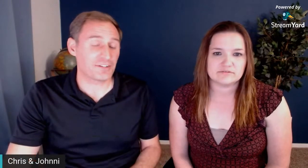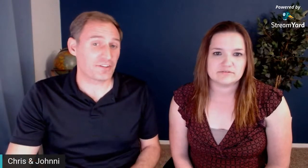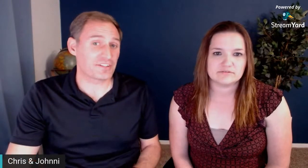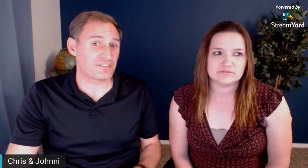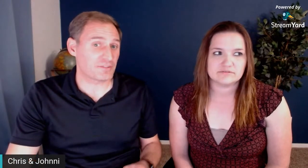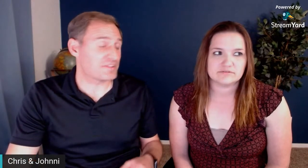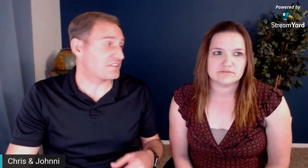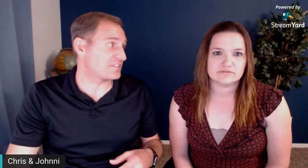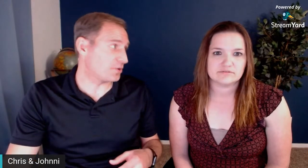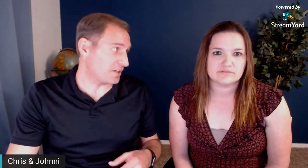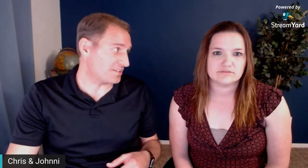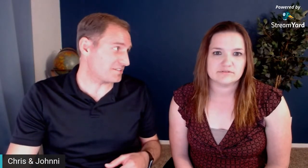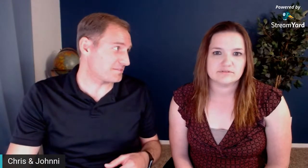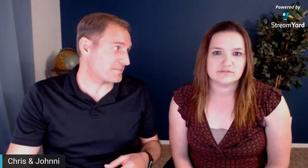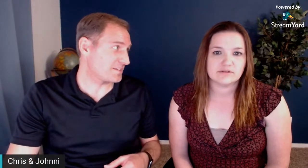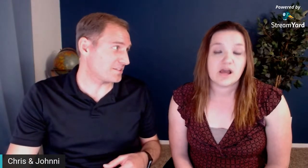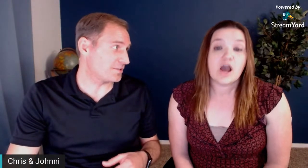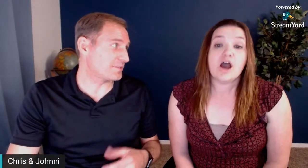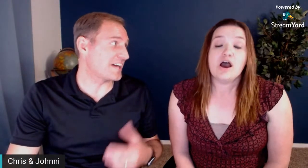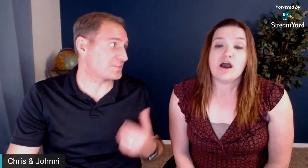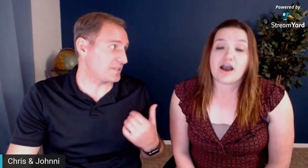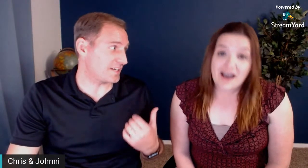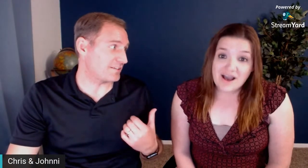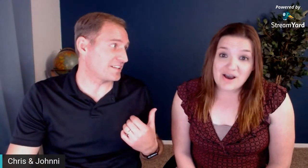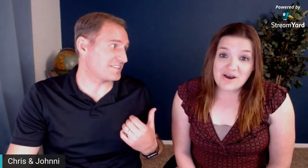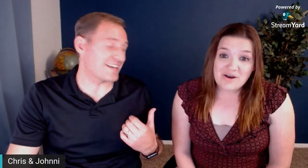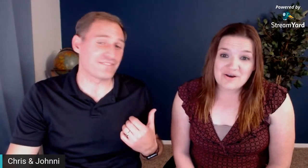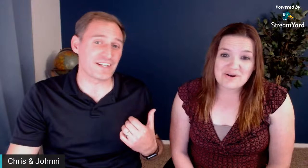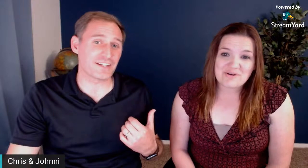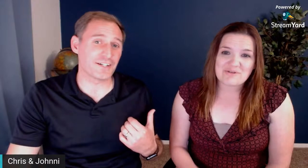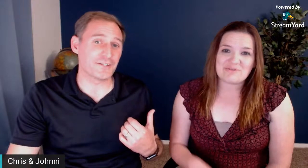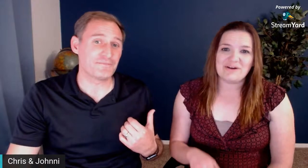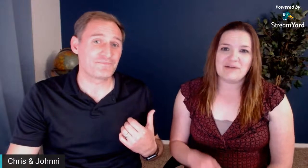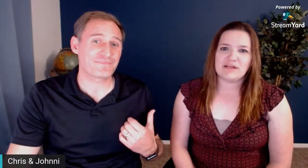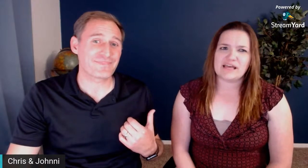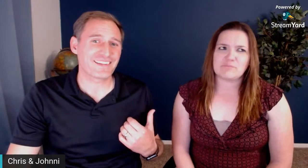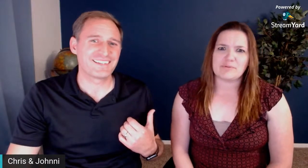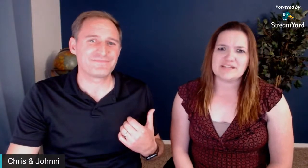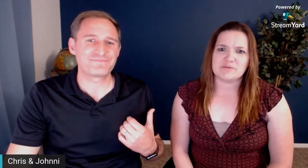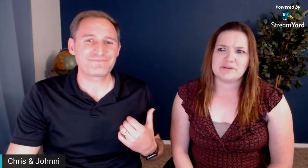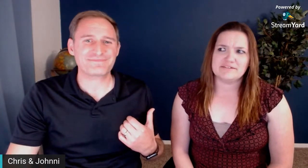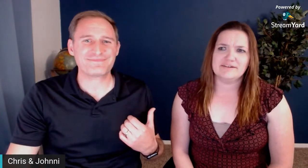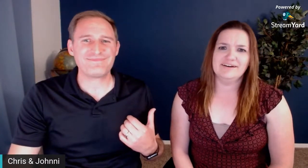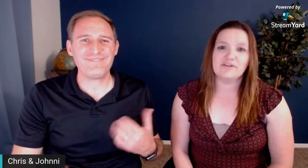so the trip to the sequoias so last week i released that video on my four page moment